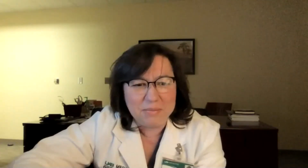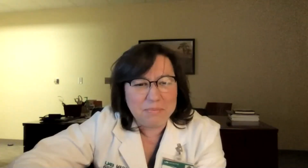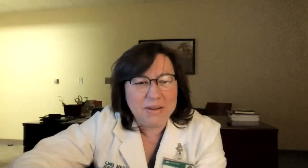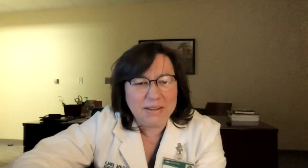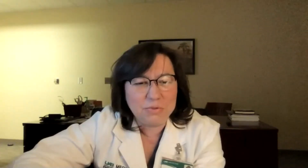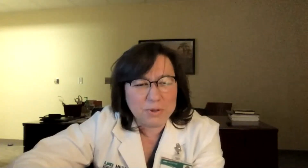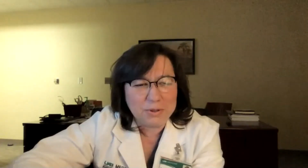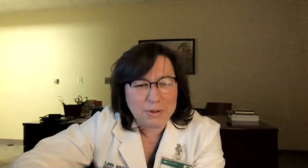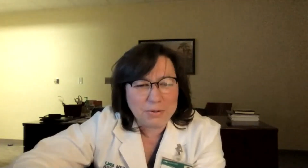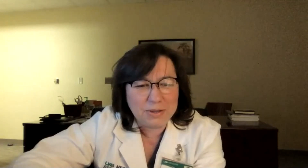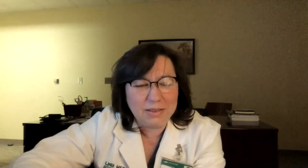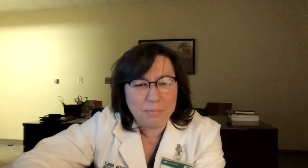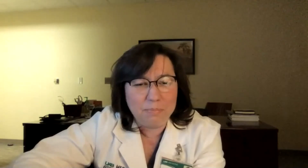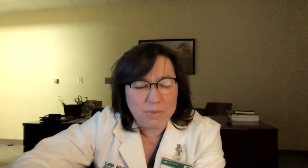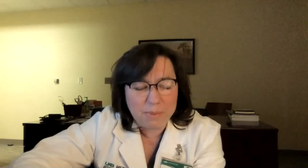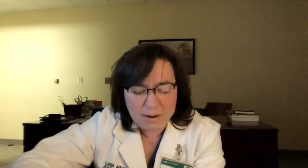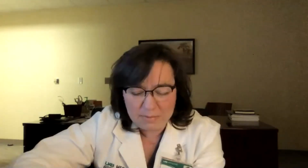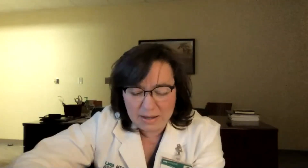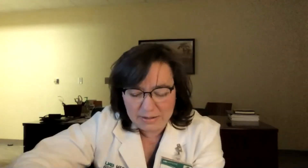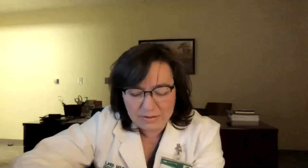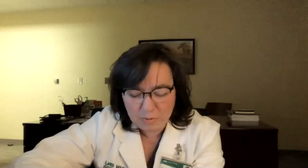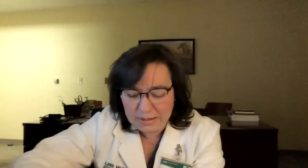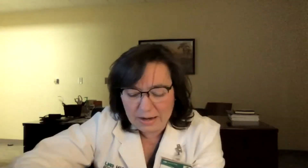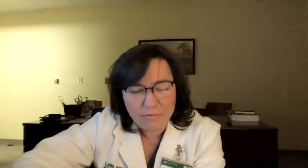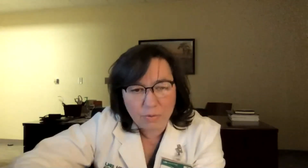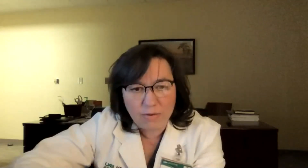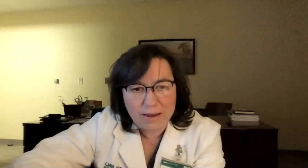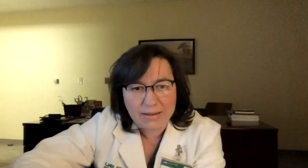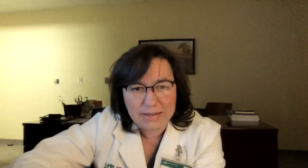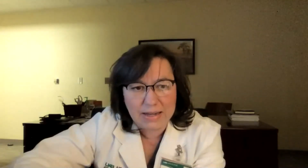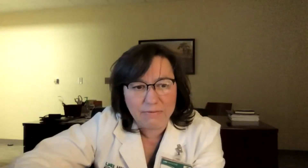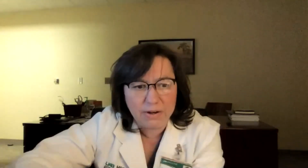but it's really close and the the bottom line is that we're getting everyone vaccinated very